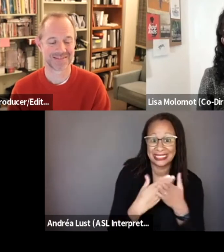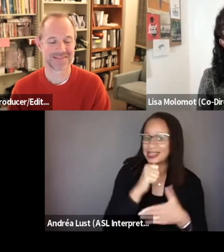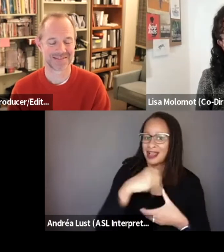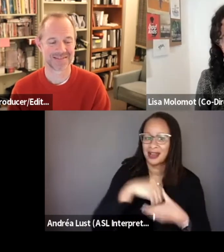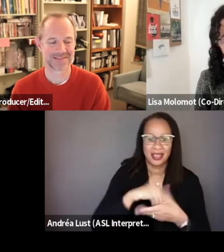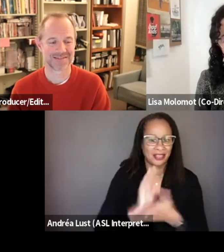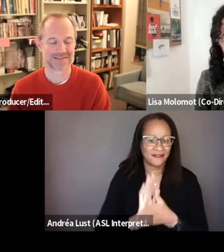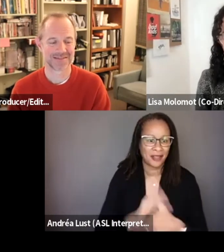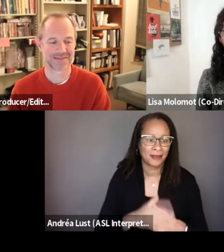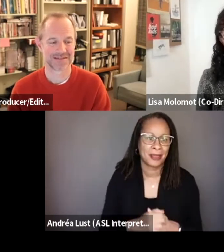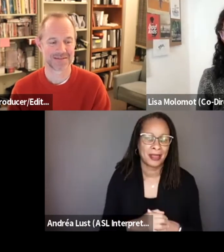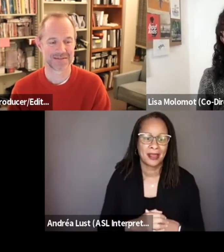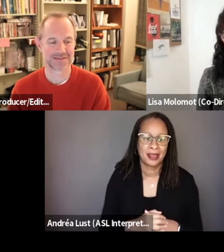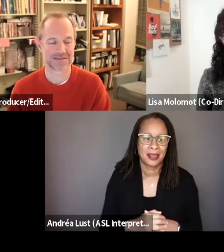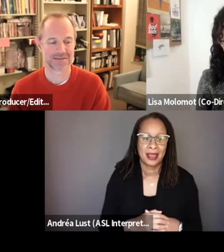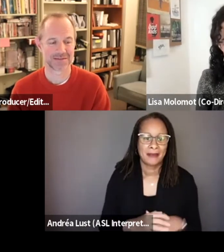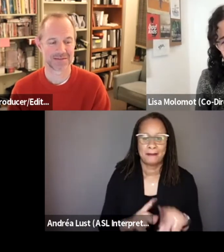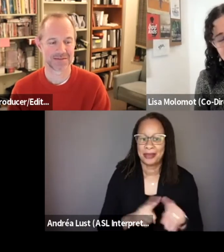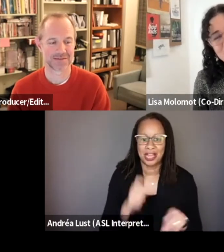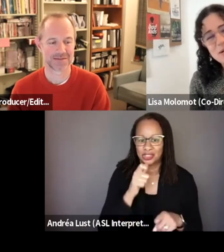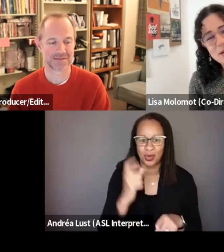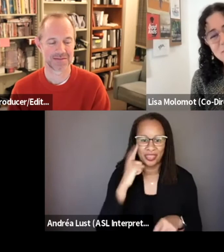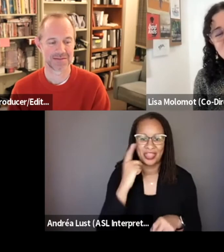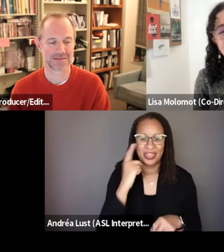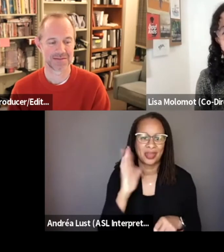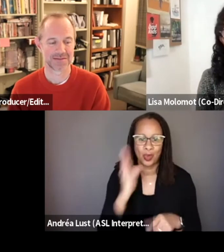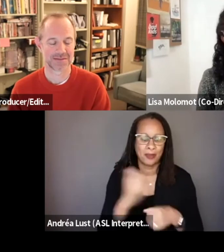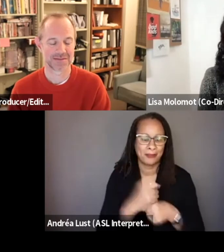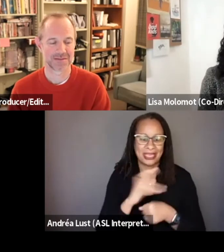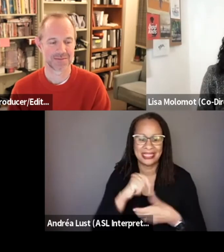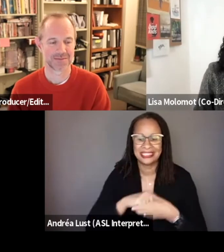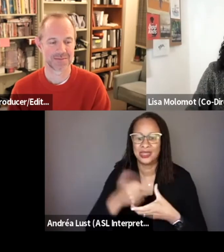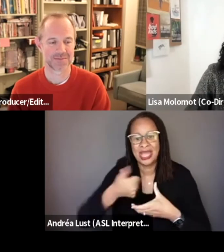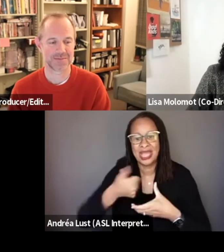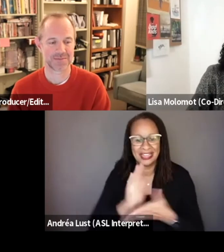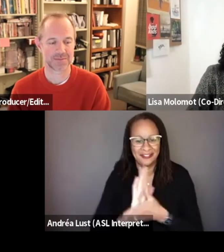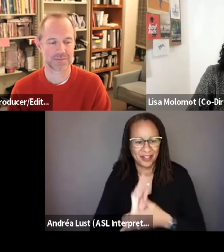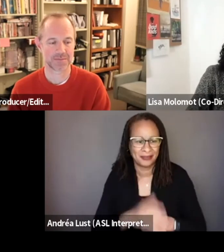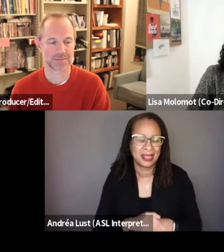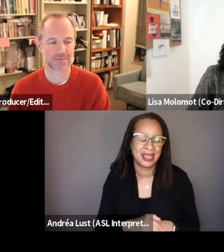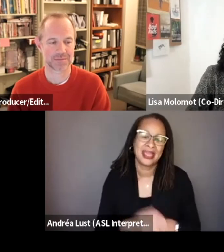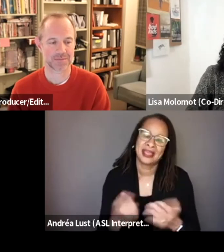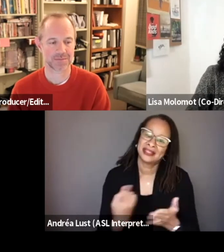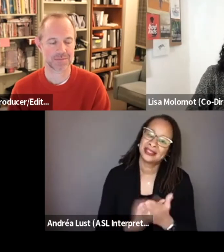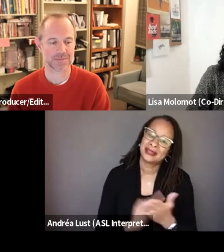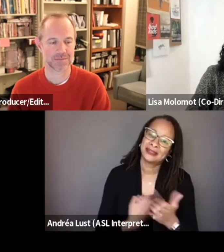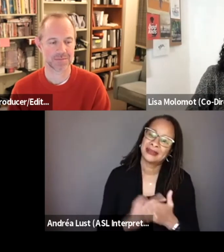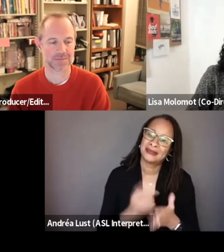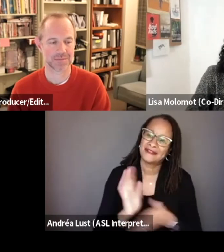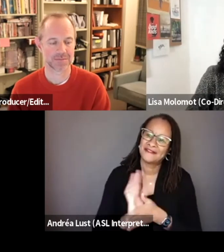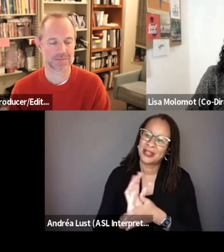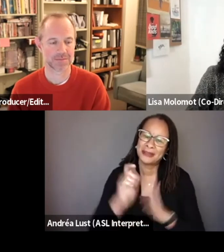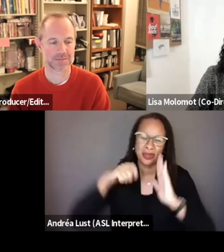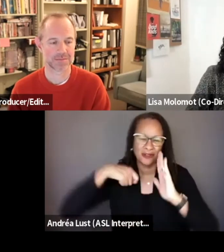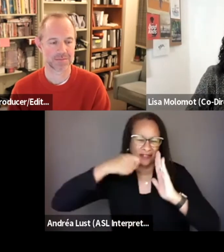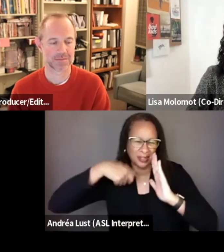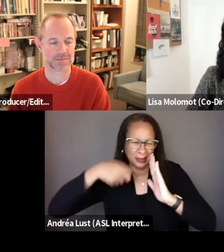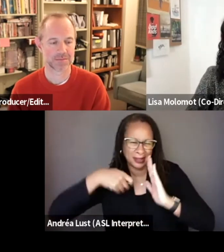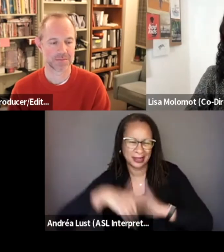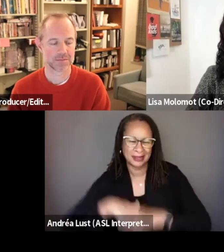but I don't think that they will ever make it into any film. You know, it's sometimes filming, you know, it's interesting,